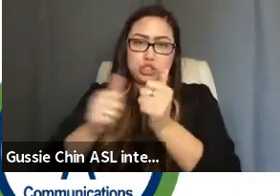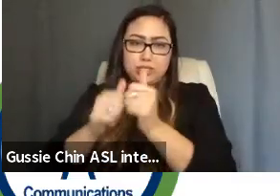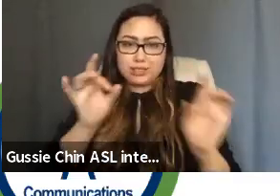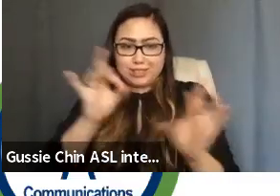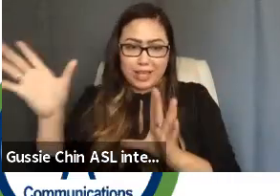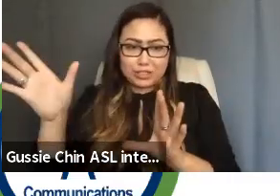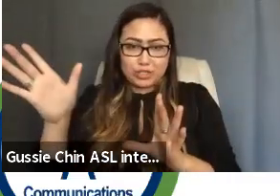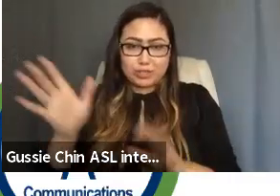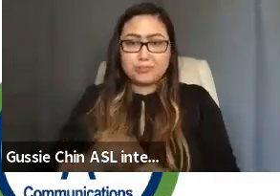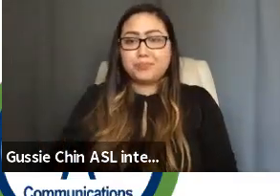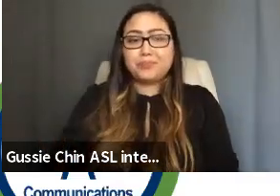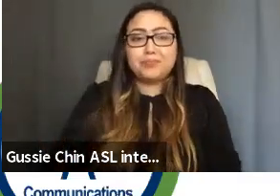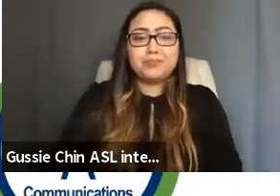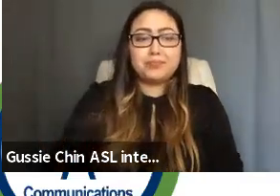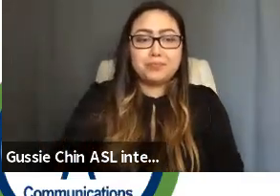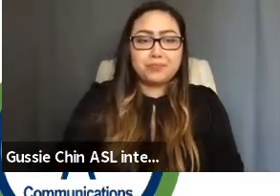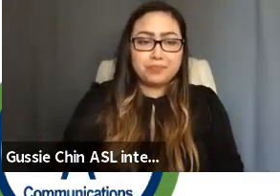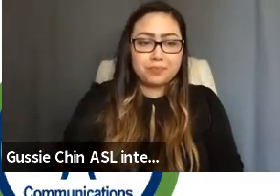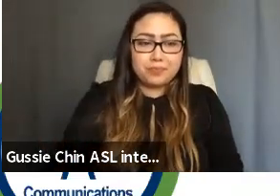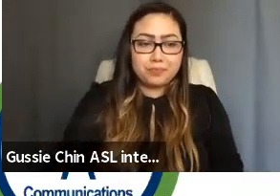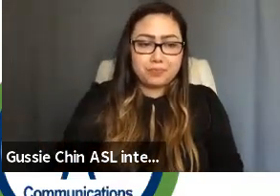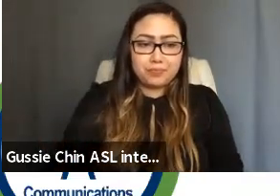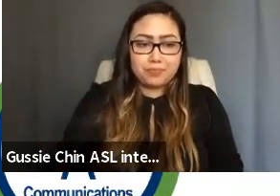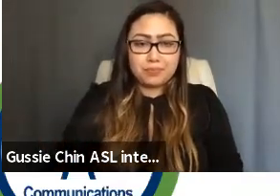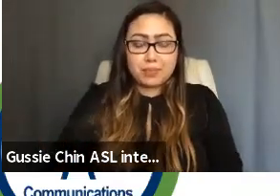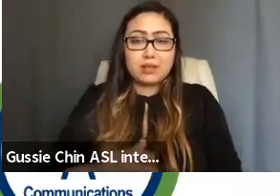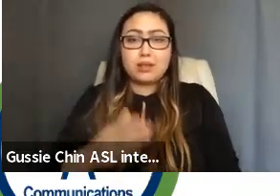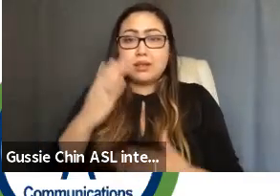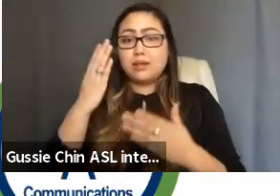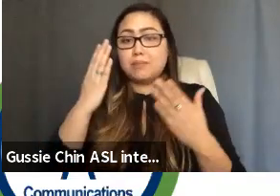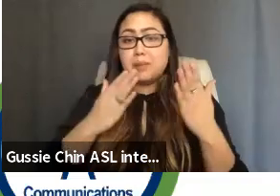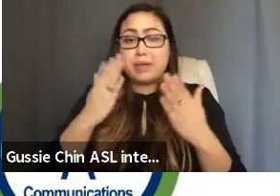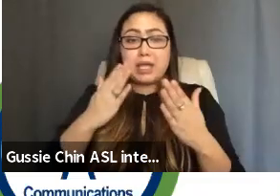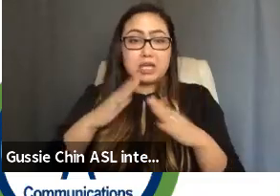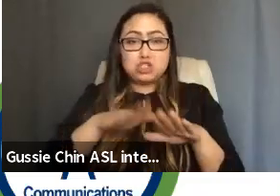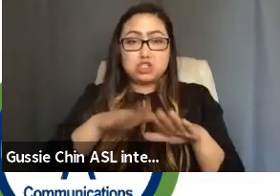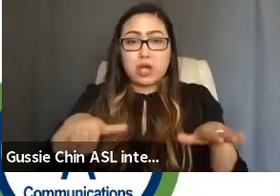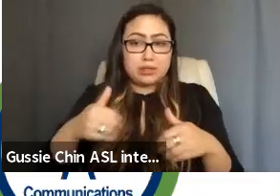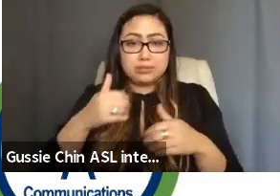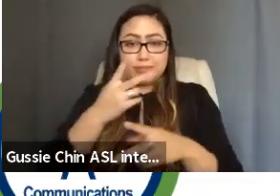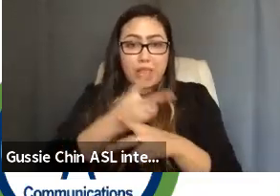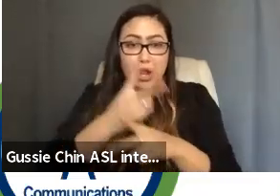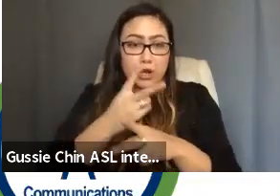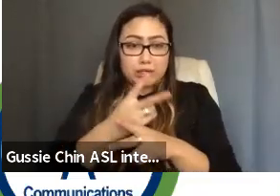This might mean coordinating sheltering, helping childcare facilities stay open, providing food